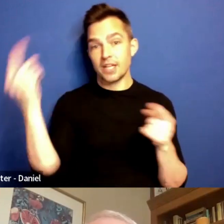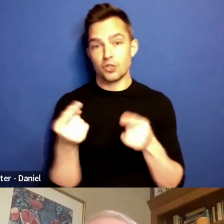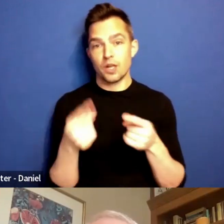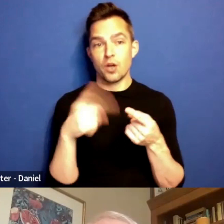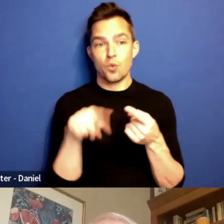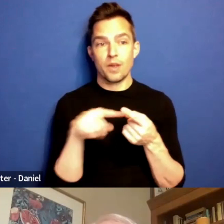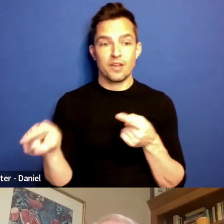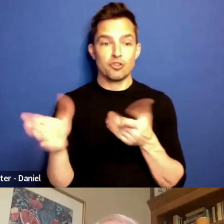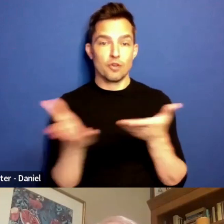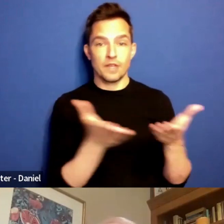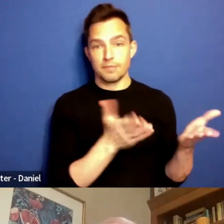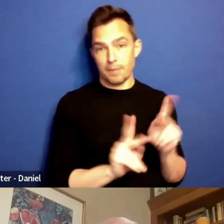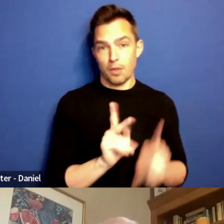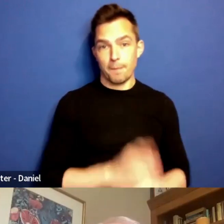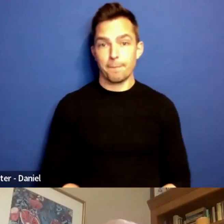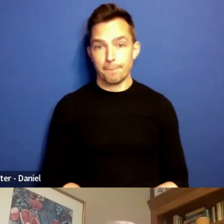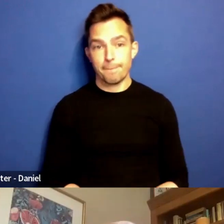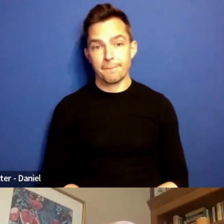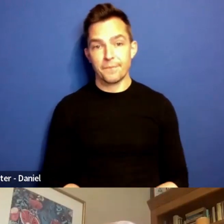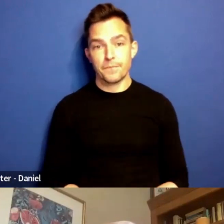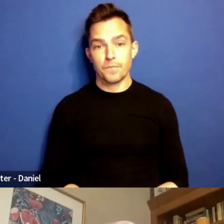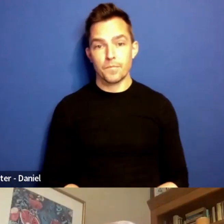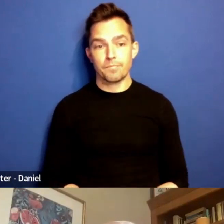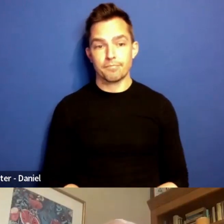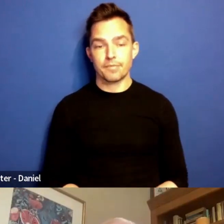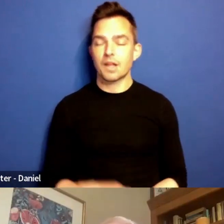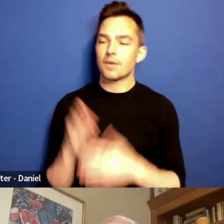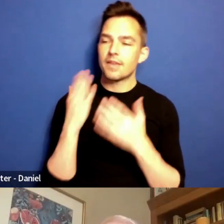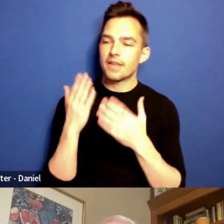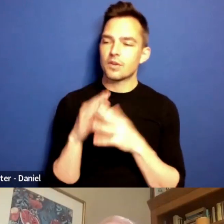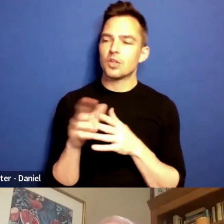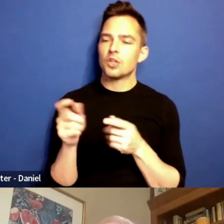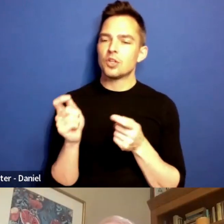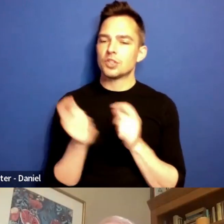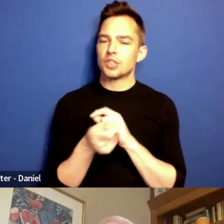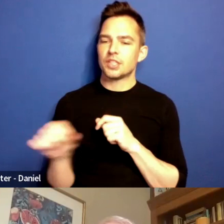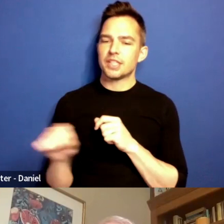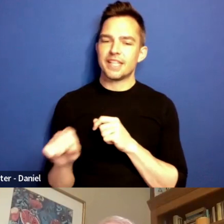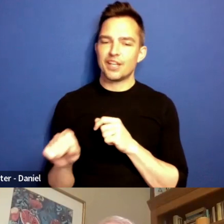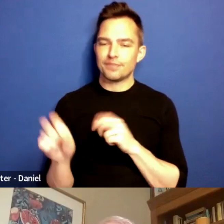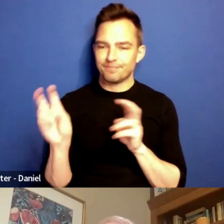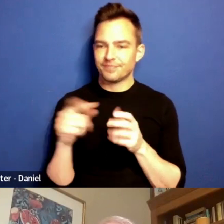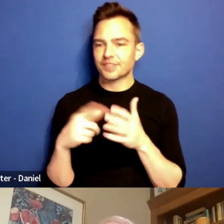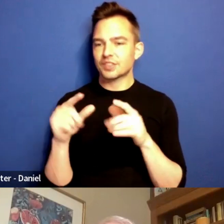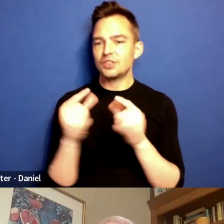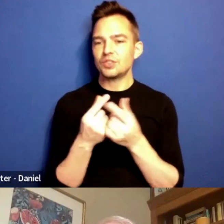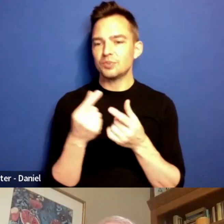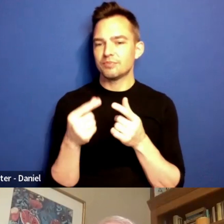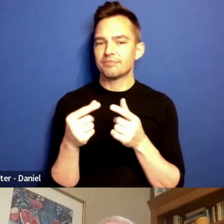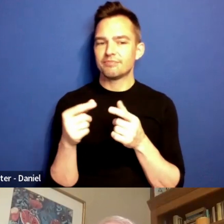Edwin, do you want to take that Let's switch gears. Just a tip that was this question is sitting in front of me right now. And it's an interesting question. So someone asks, Have you and this is, I don't know, first? Sure. Under the Older Americans Act, the Long-term Care